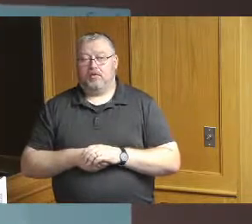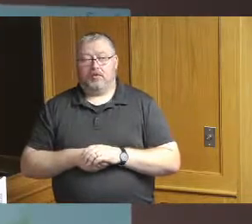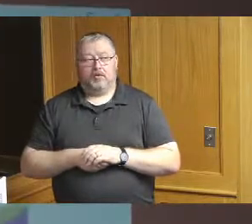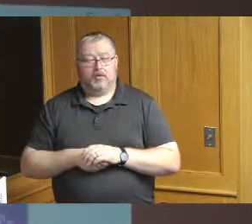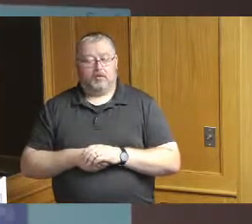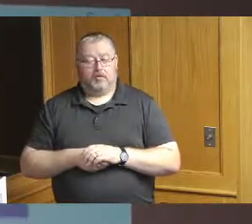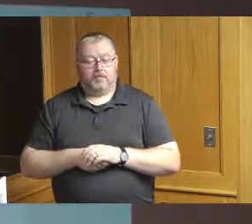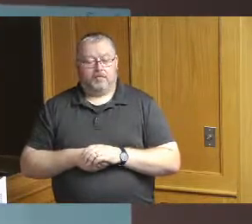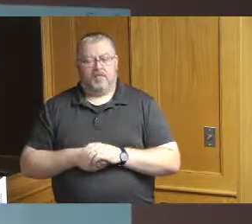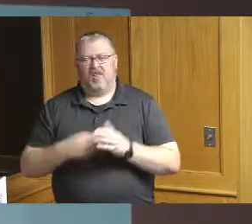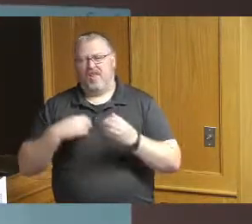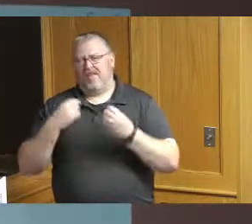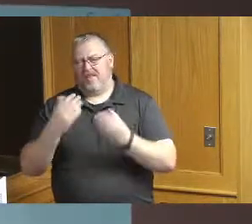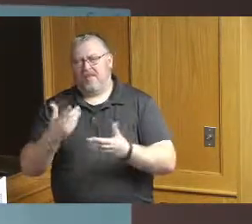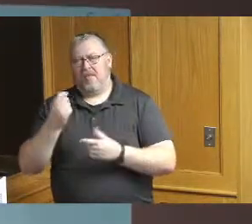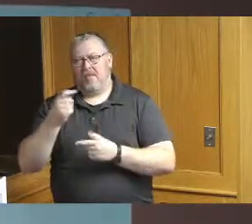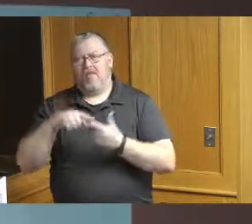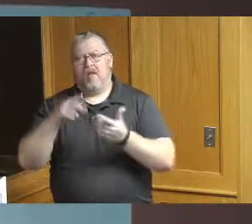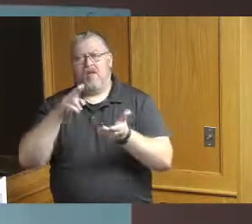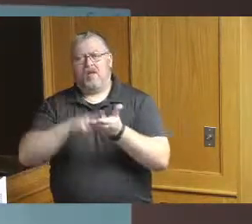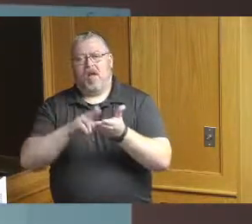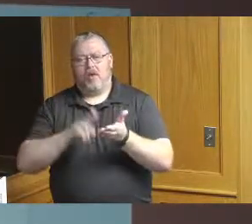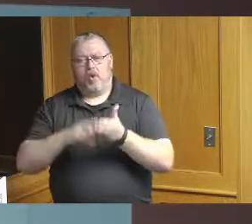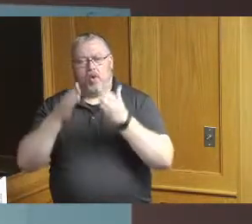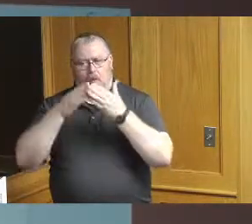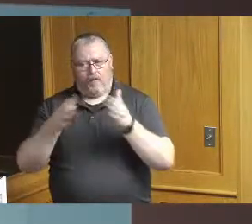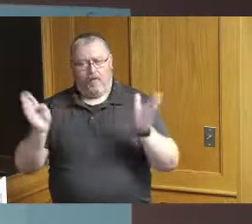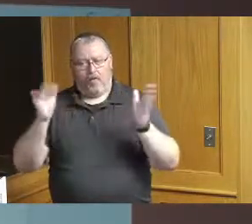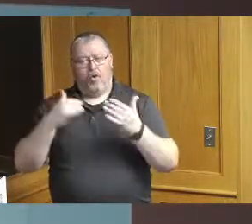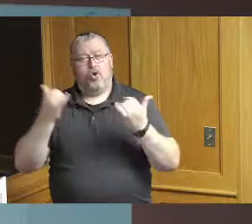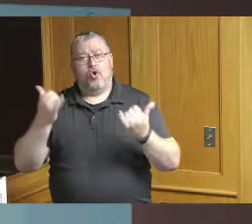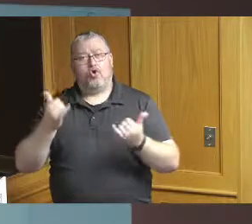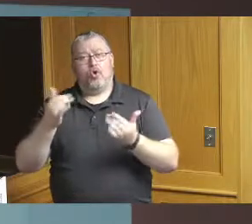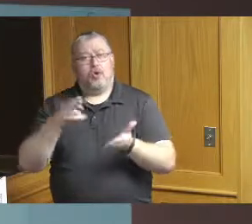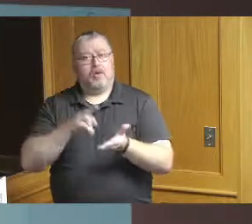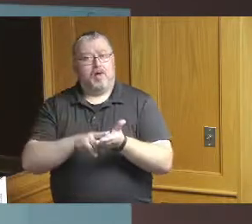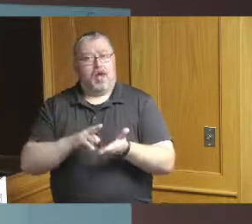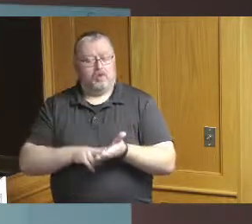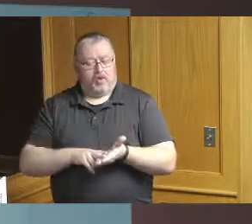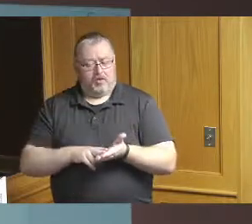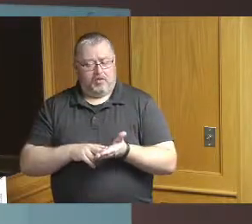I'll give you a little of the contract overview uh the current contract current contract was signed